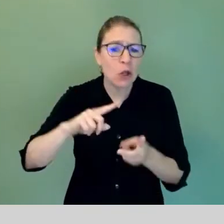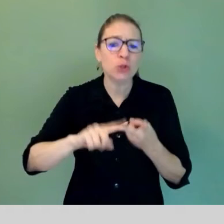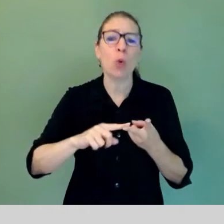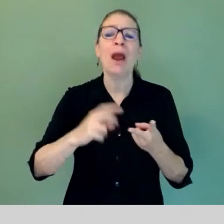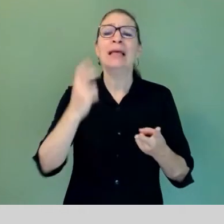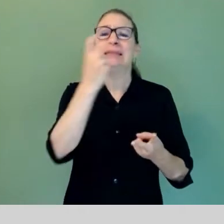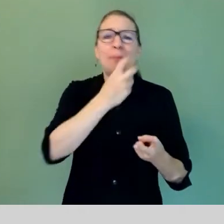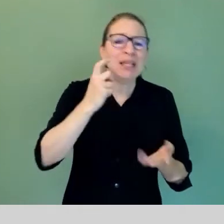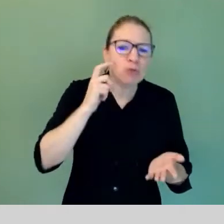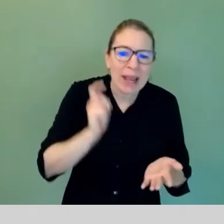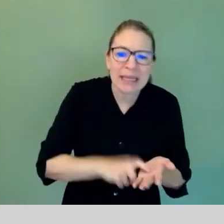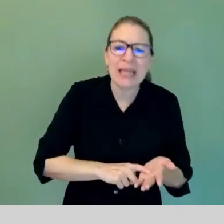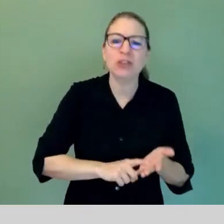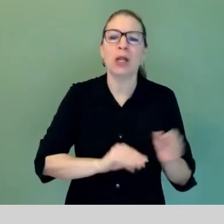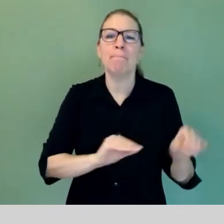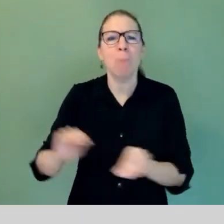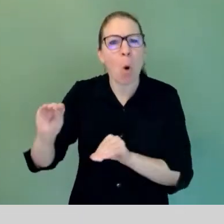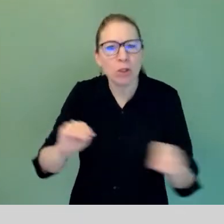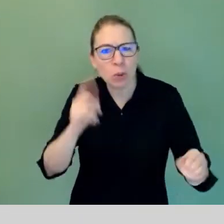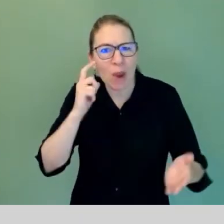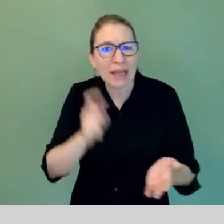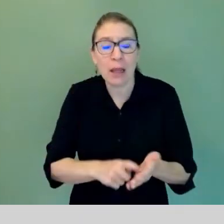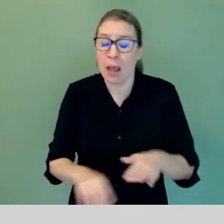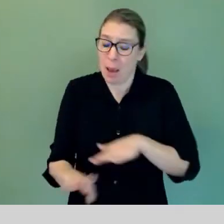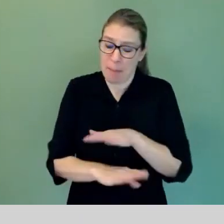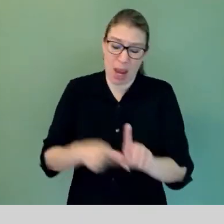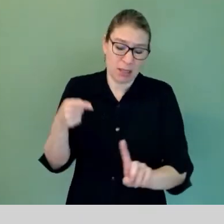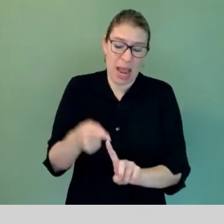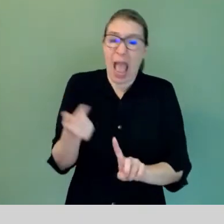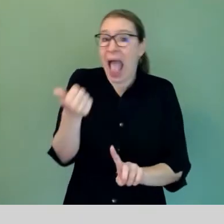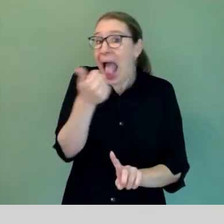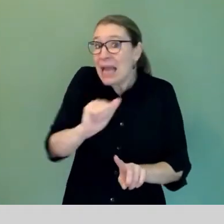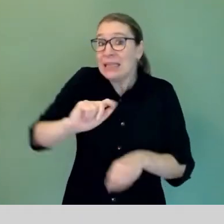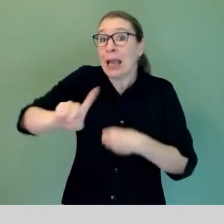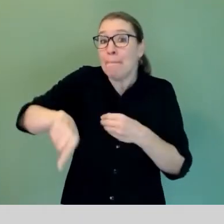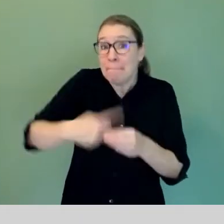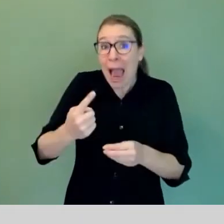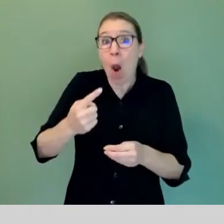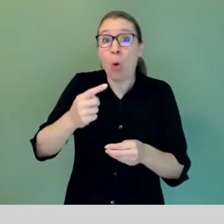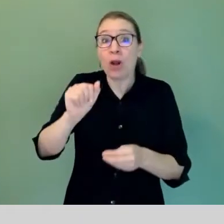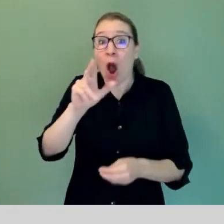or, you know, speech emotion recognition, essentially anything that involves dealing with audio,